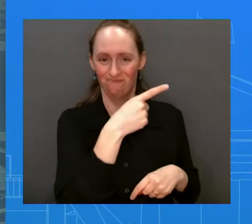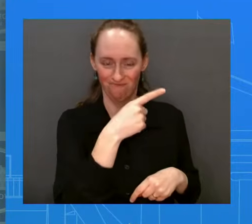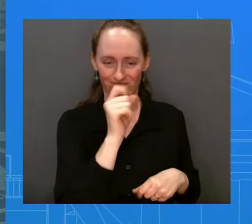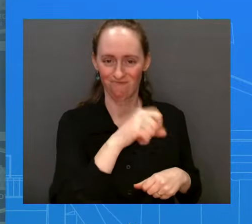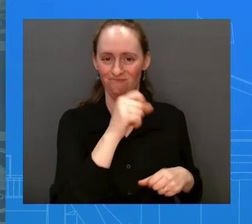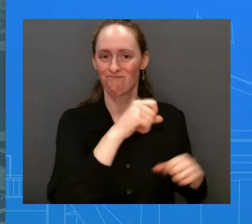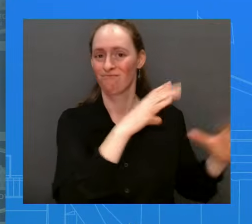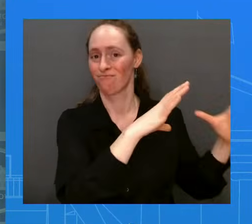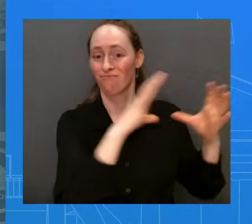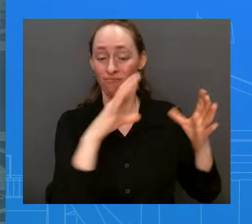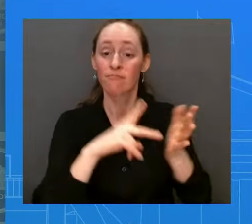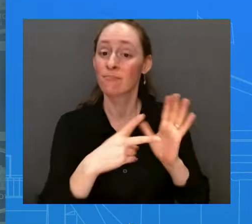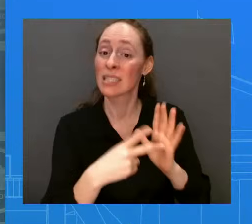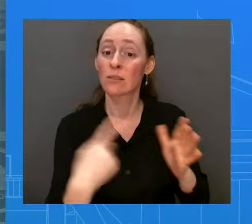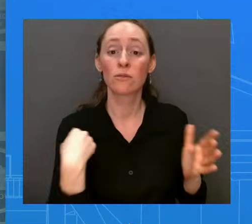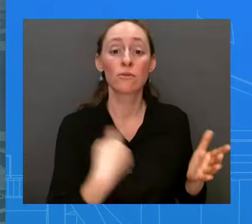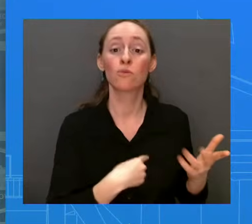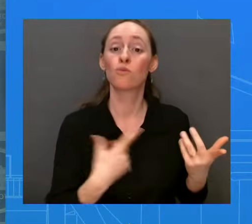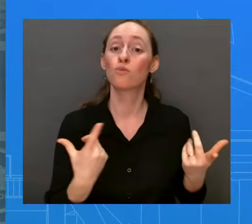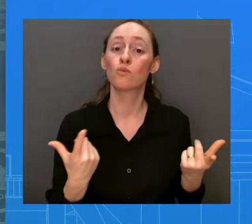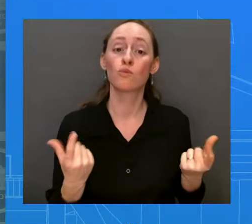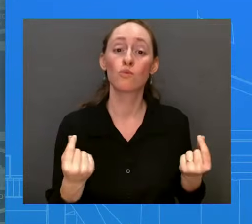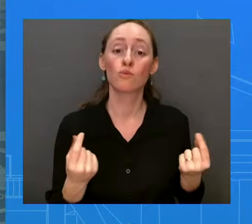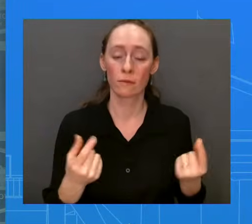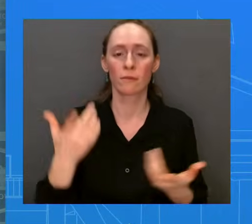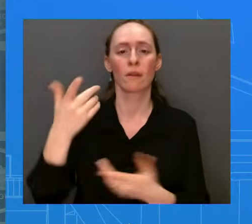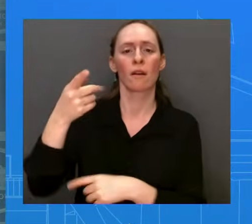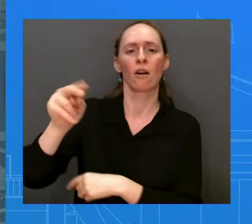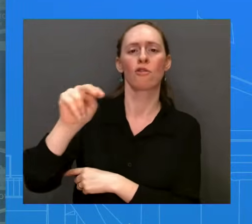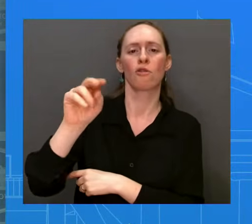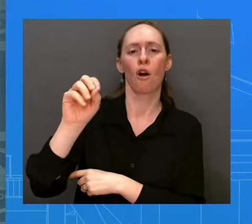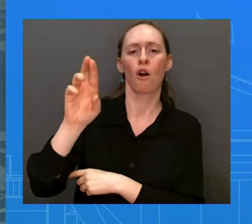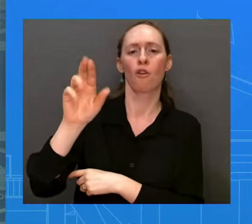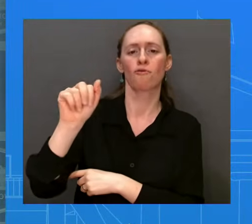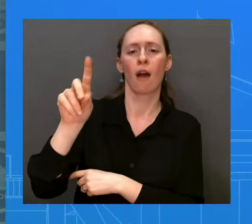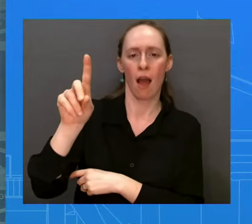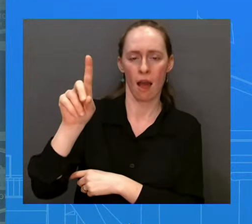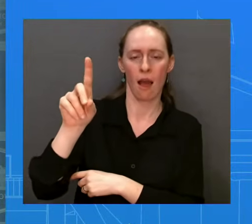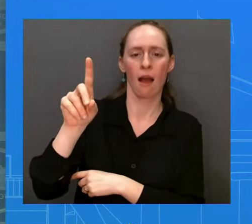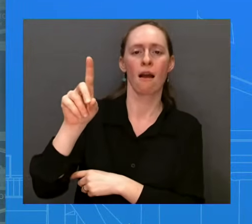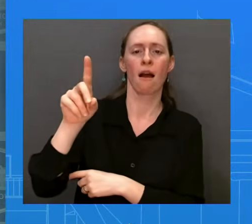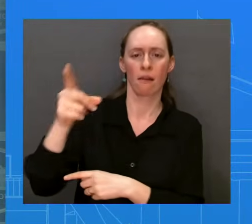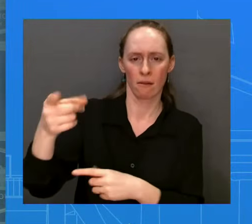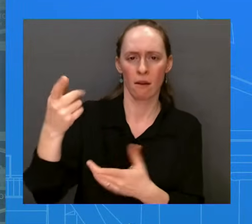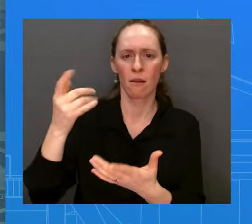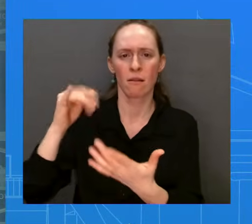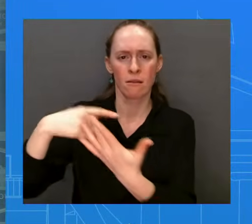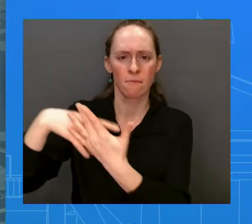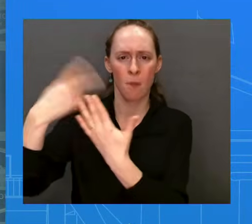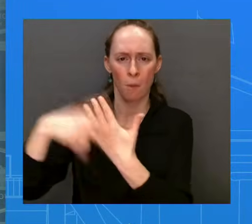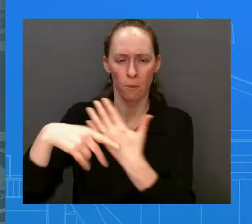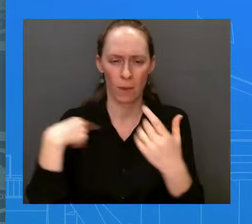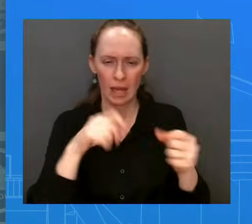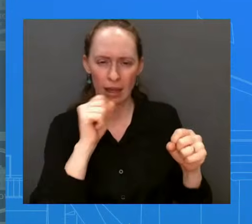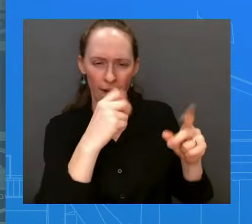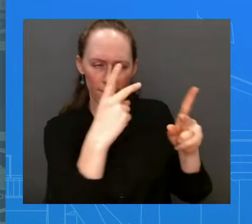including enhancing our radar capabilities, which -- as the Commander of NORTHCOM and NORAD, General VanHerck, said last night --